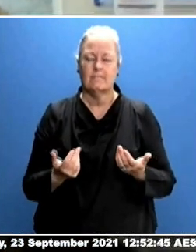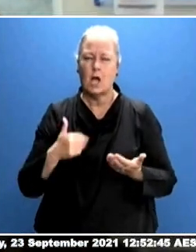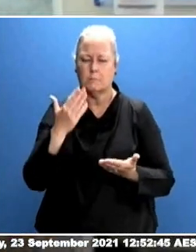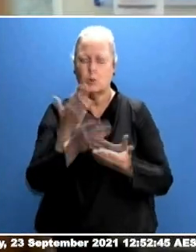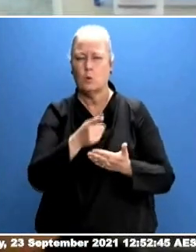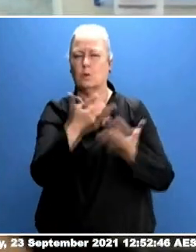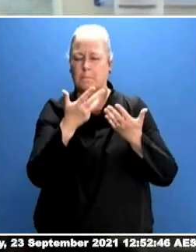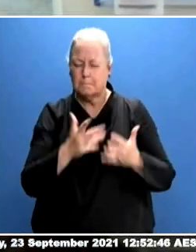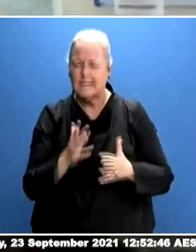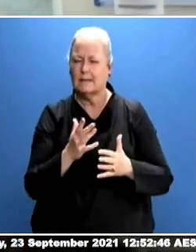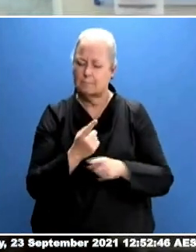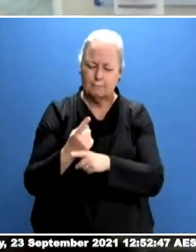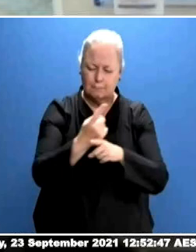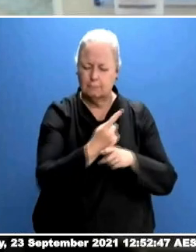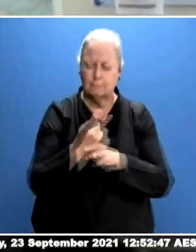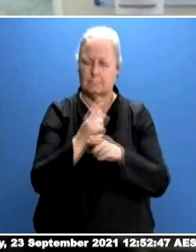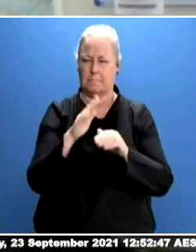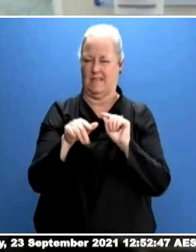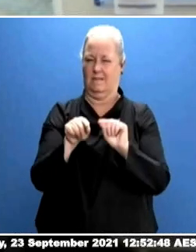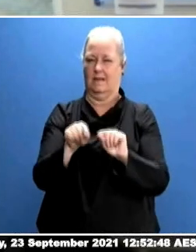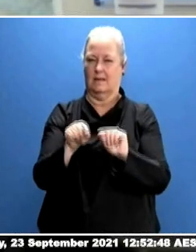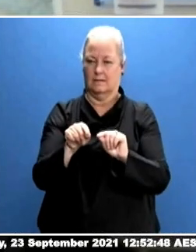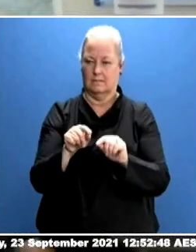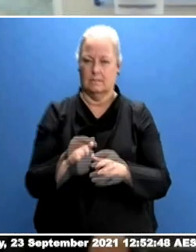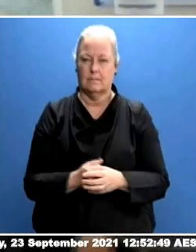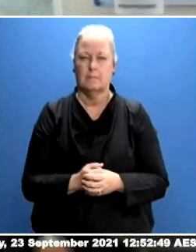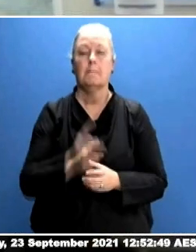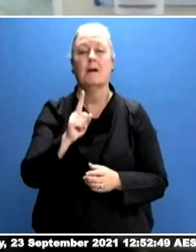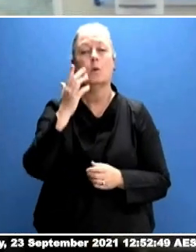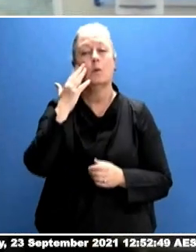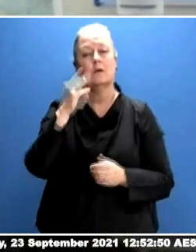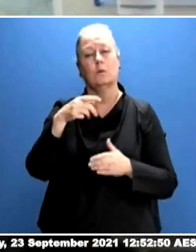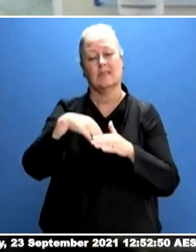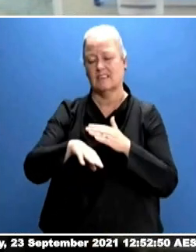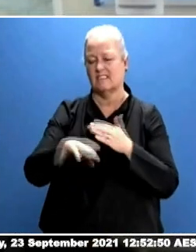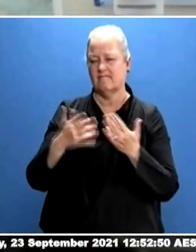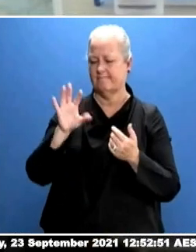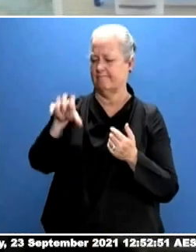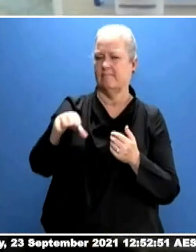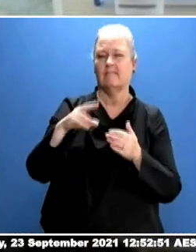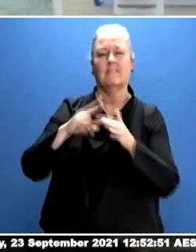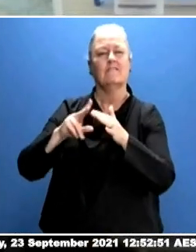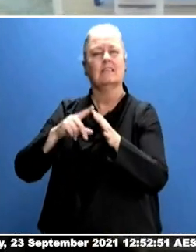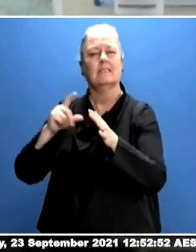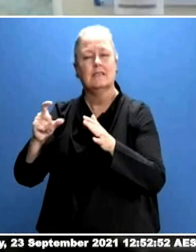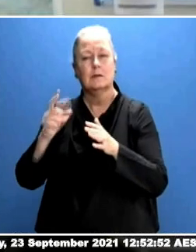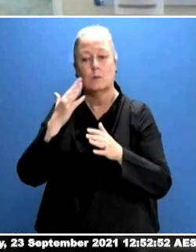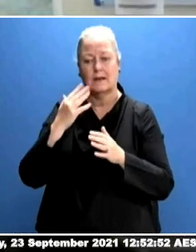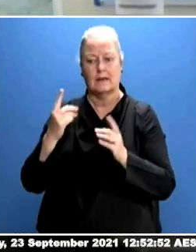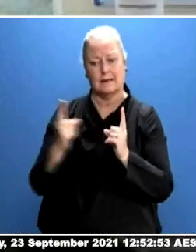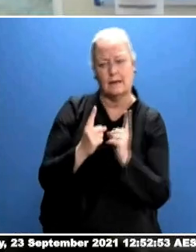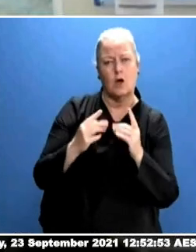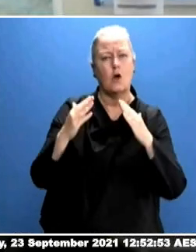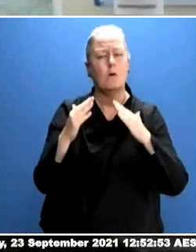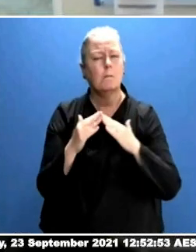But being in a facility that is close to home, is close to the appropriately strong